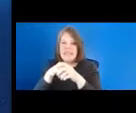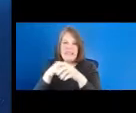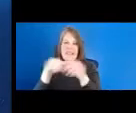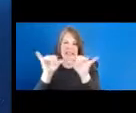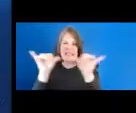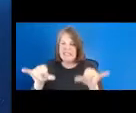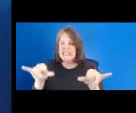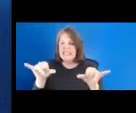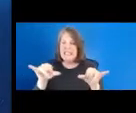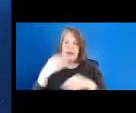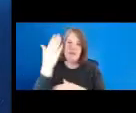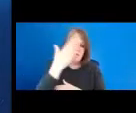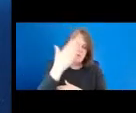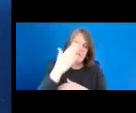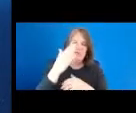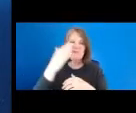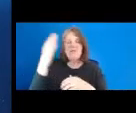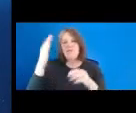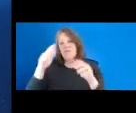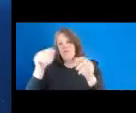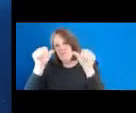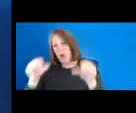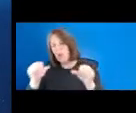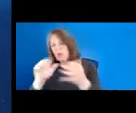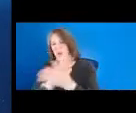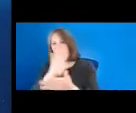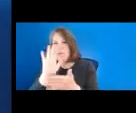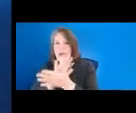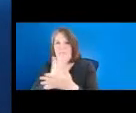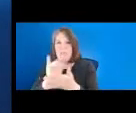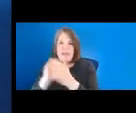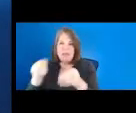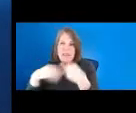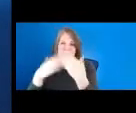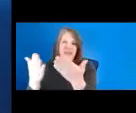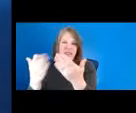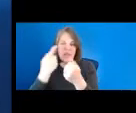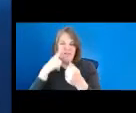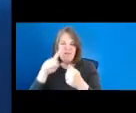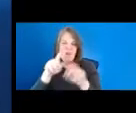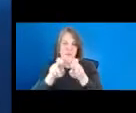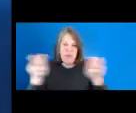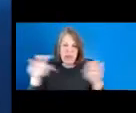16:33:15 a paper that is being 16:33:21 delivered for a discussion. All of